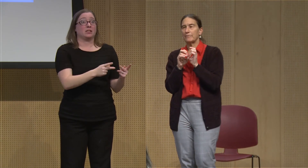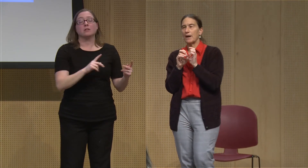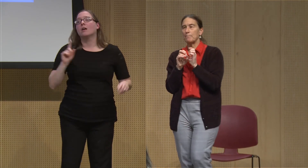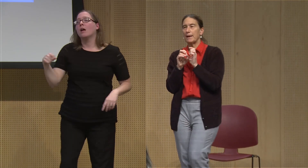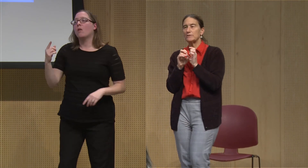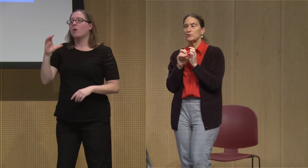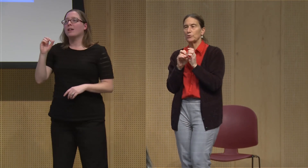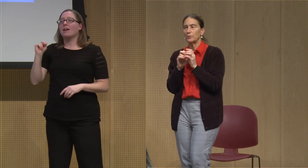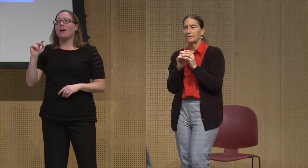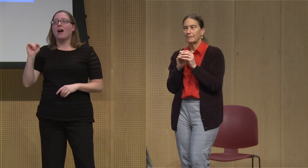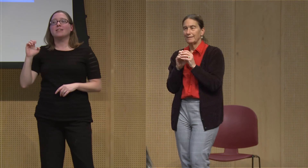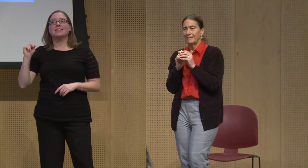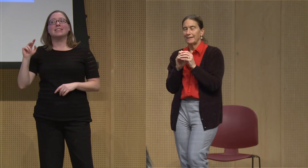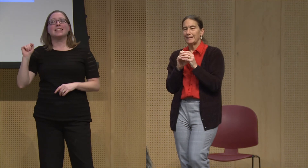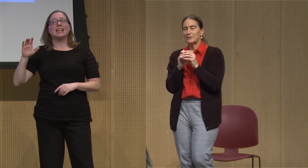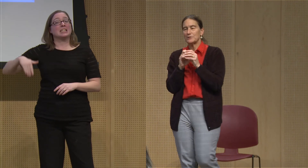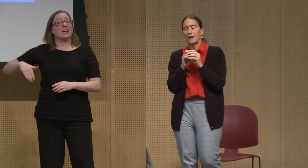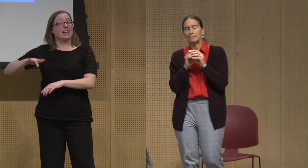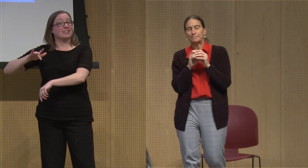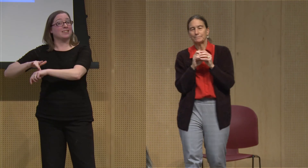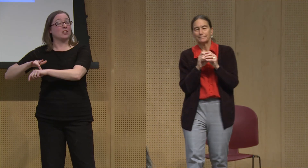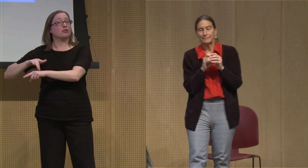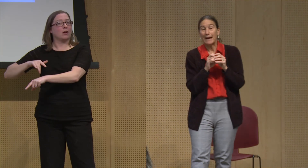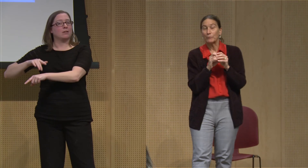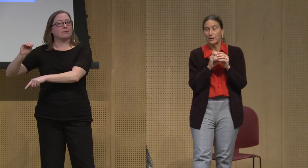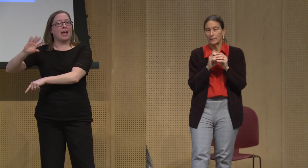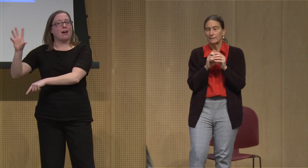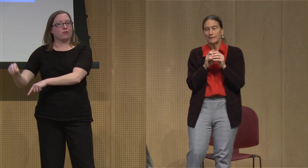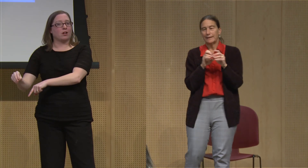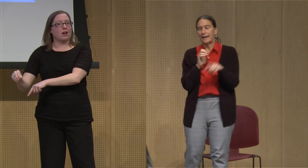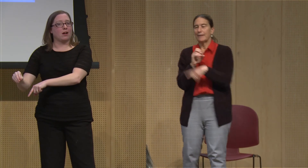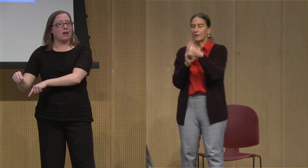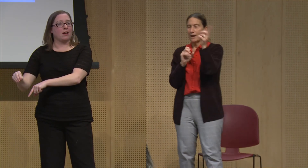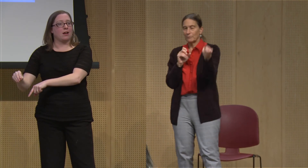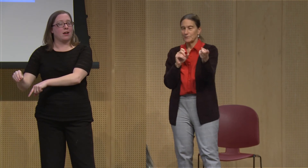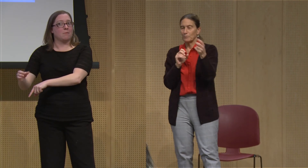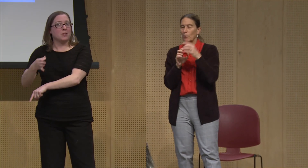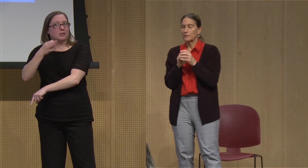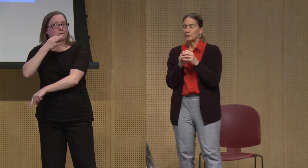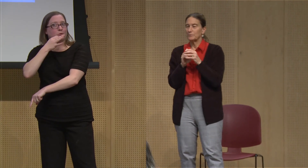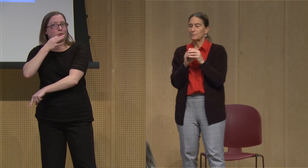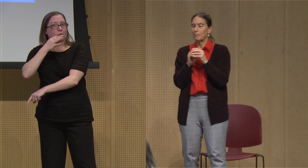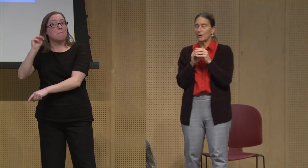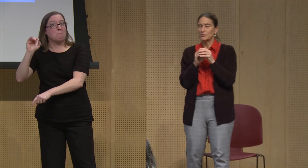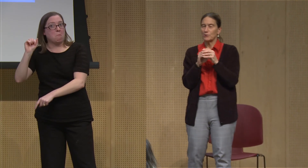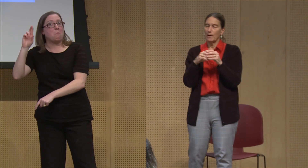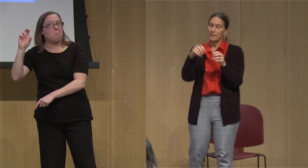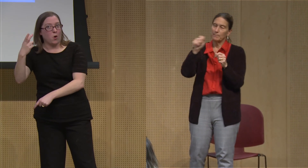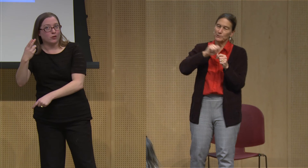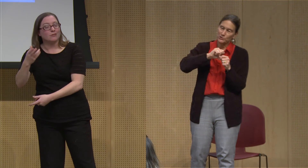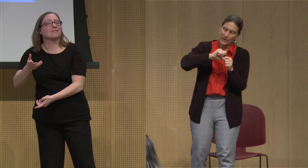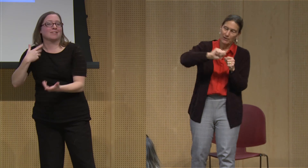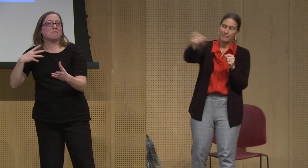BEEN TO IS, UM, AFRICA, AND I HAVE A CONFERENCE I'M GOING TO IN MARCH, SO I'LL BE ABLE TO CHECK OFF